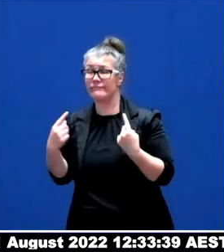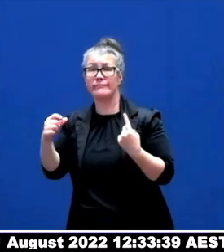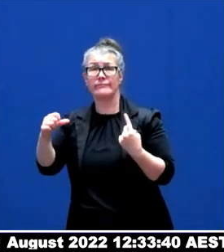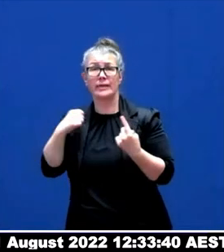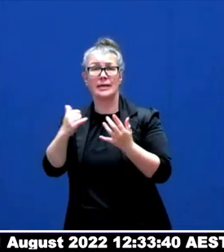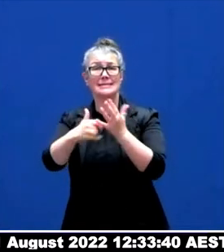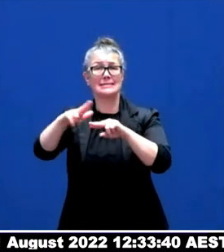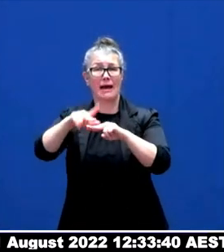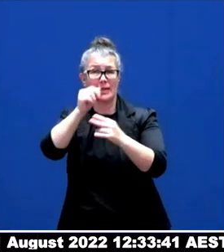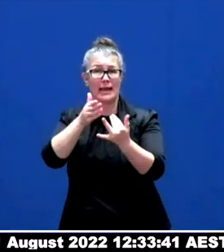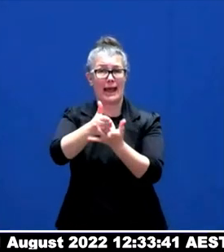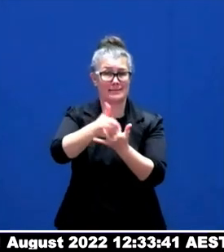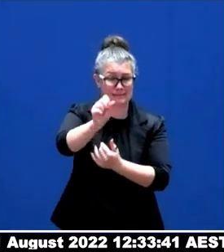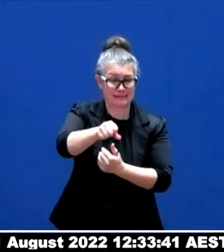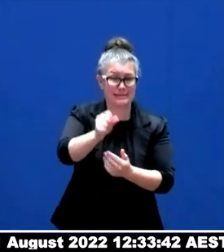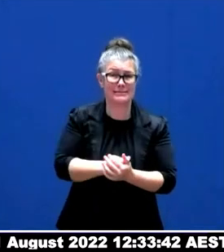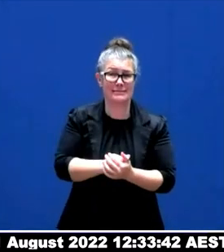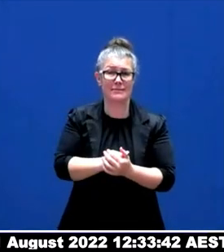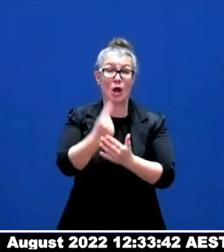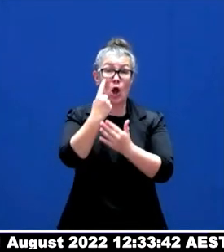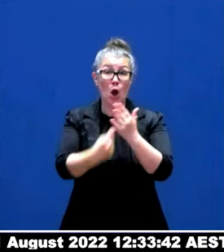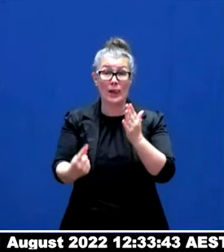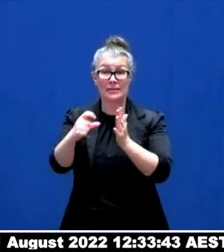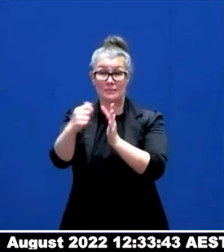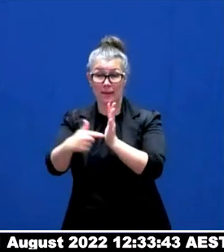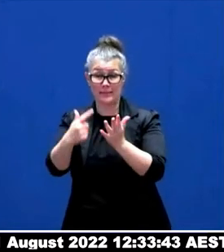Obviously noting it's not just departmental staff that support people with a disability.